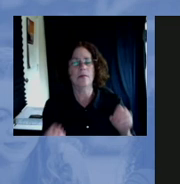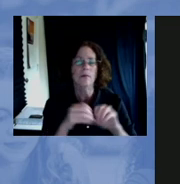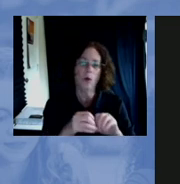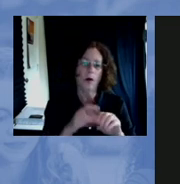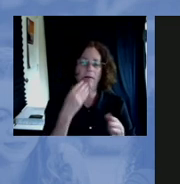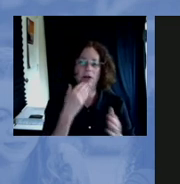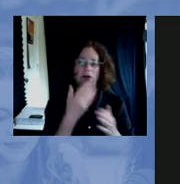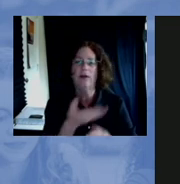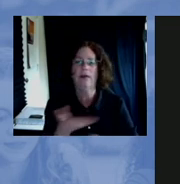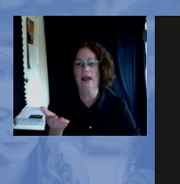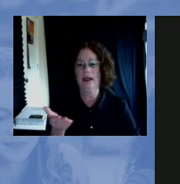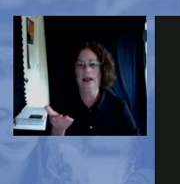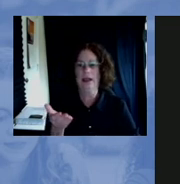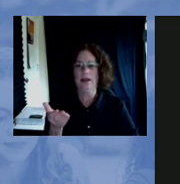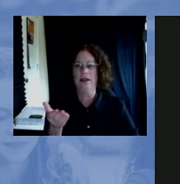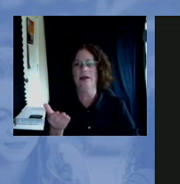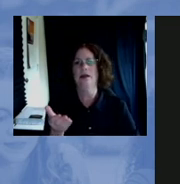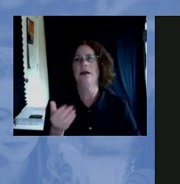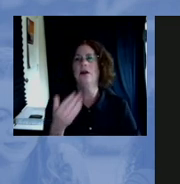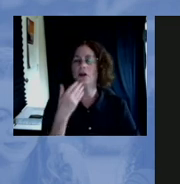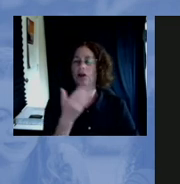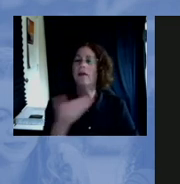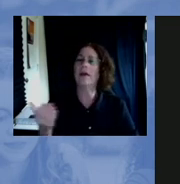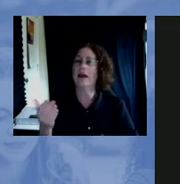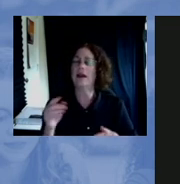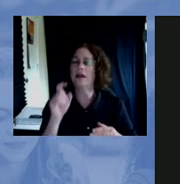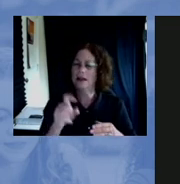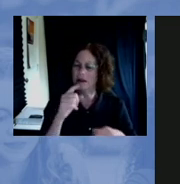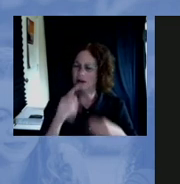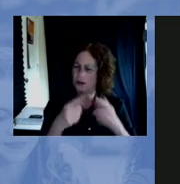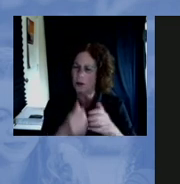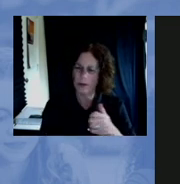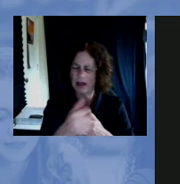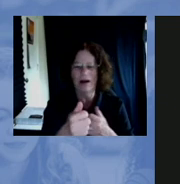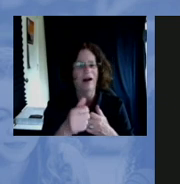AND FOR US A GOOD THING NEEDS TO GO FAR BEYOND THE THREE HOURS OF EARLY CHILDHOOD EDUCATION